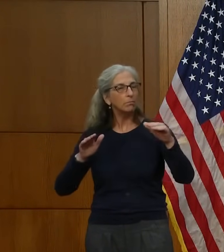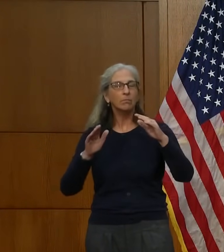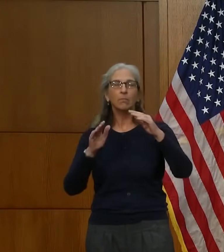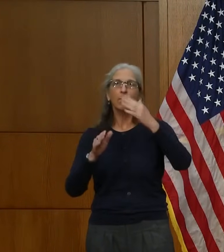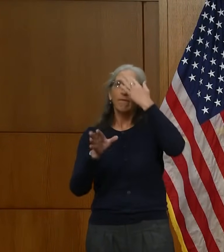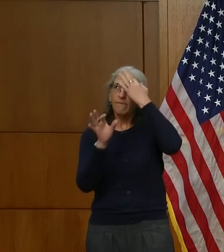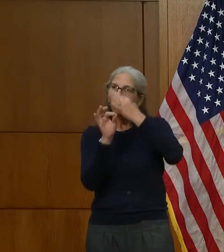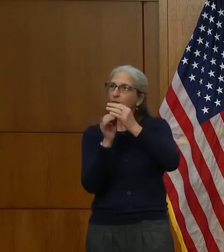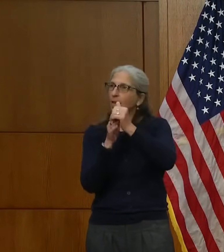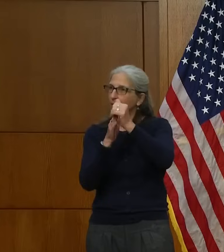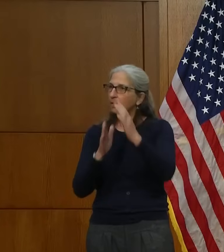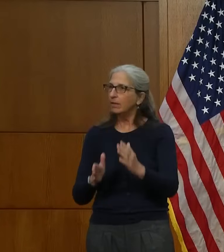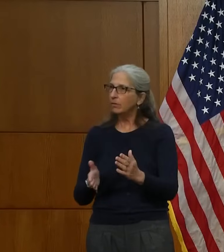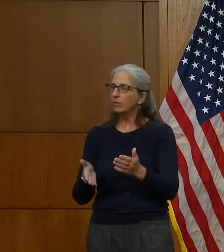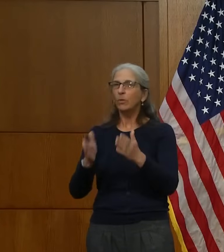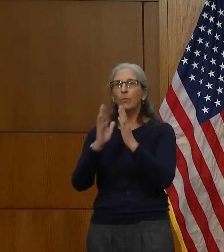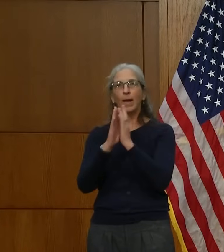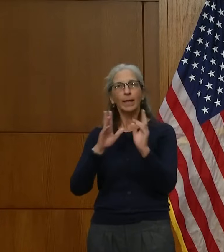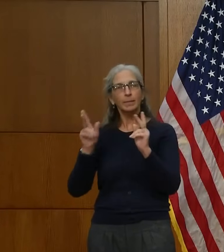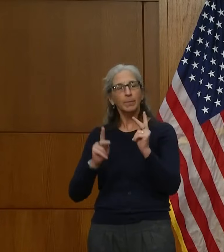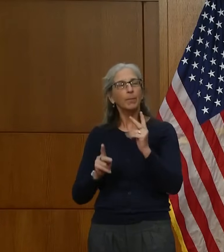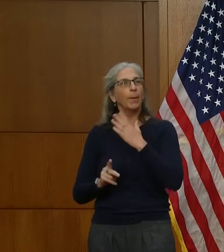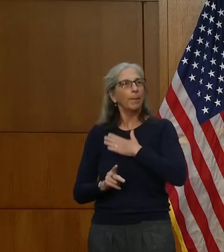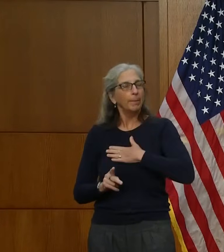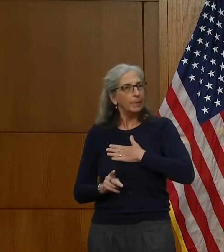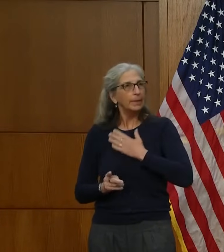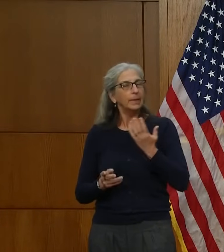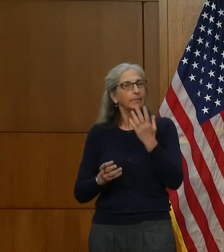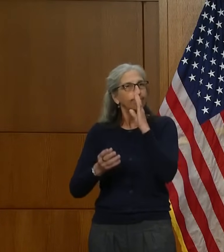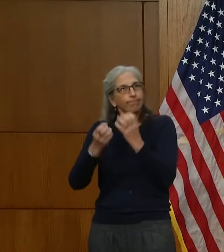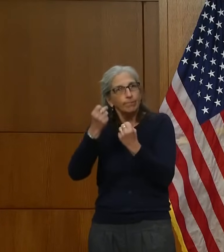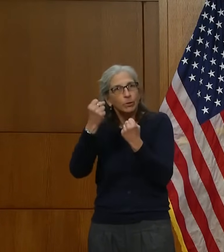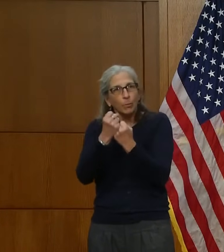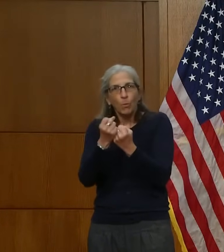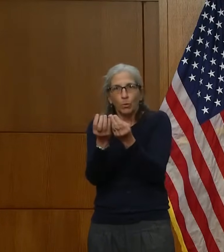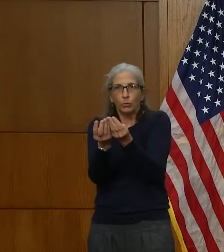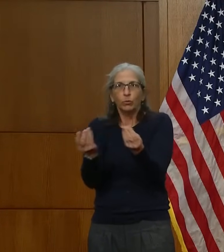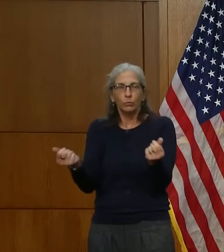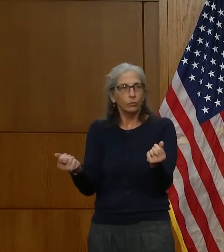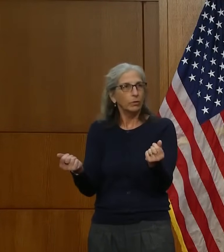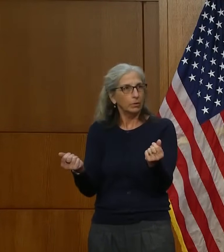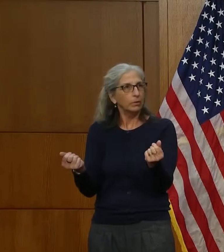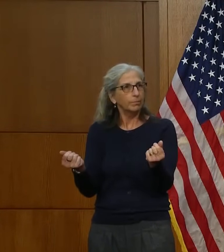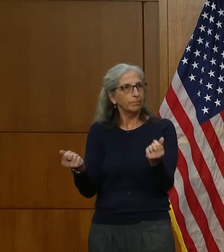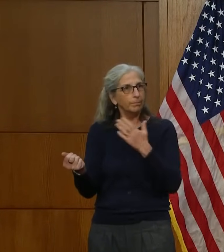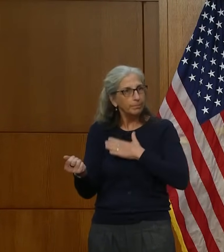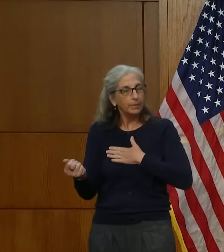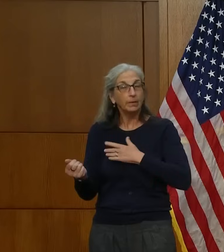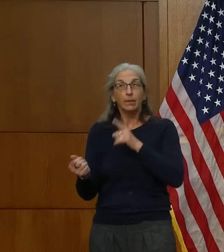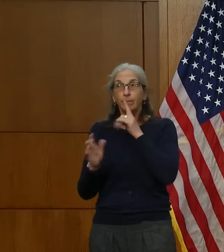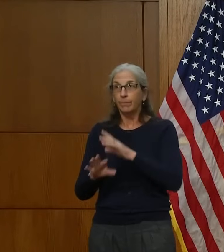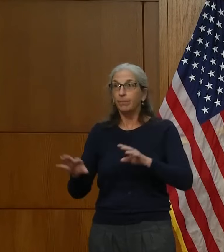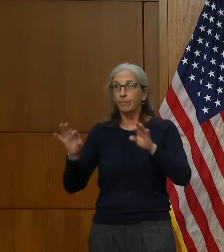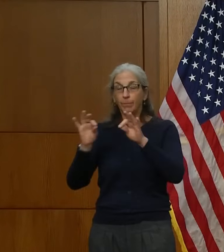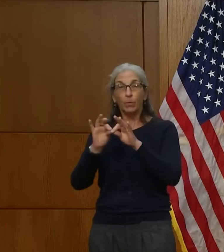OUT TO OUR COMMUNITY LEADERS WERE REACHING OUT TO OUR OUR FAITH LEADERS ON DUST, ASKING EVERYBODY TO BE PART OF THE